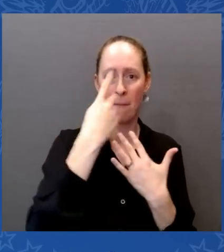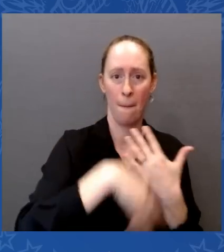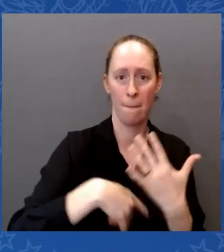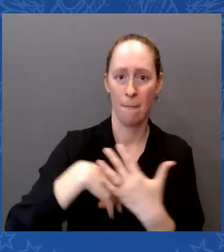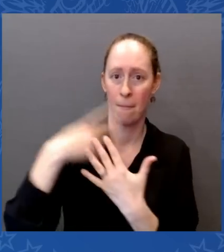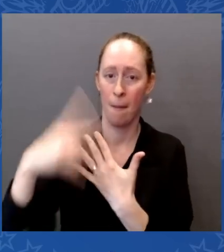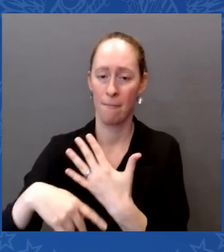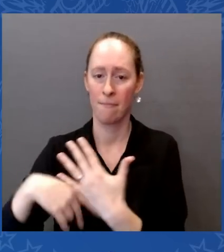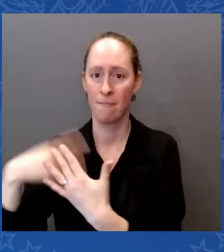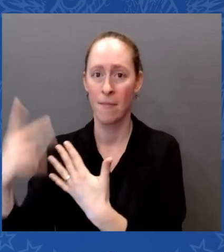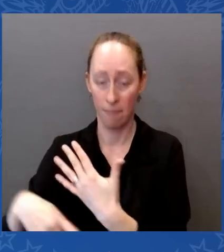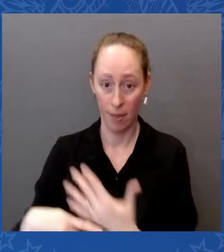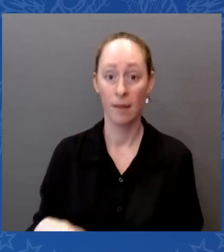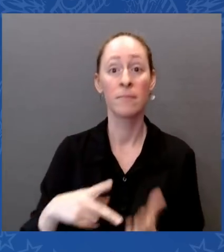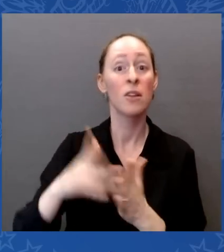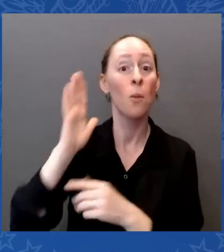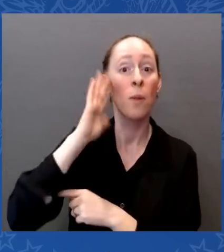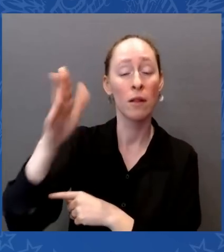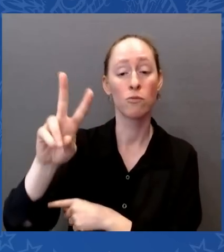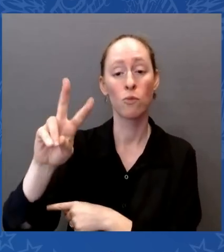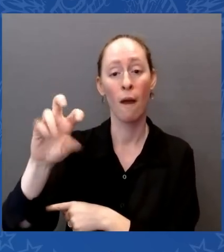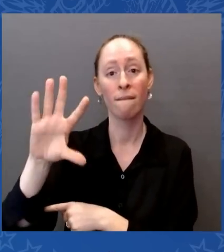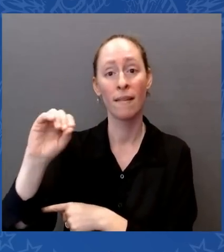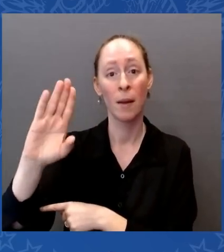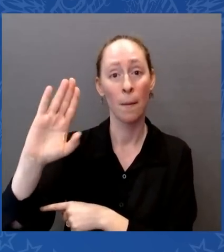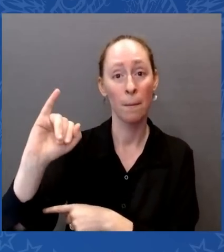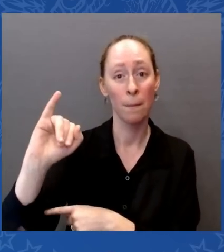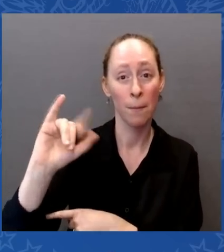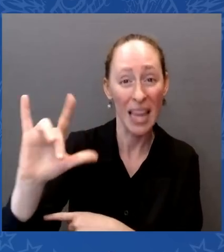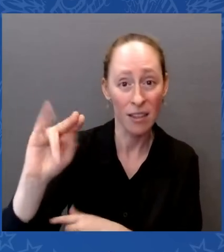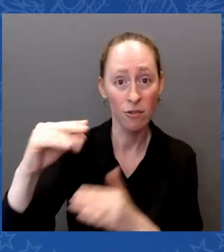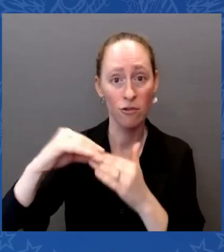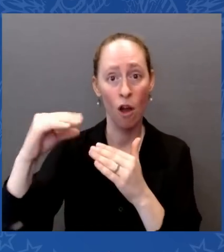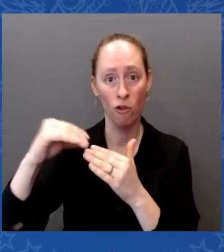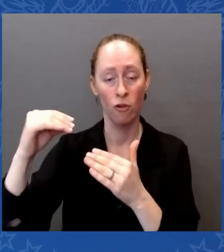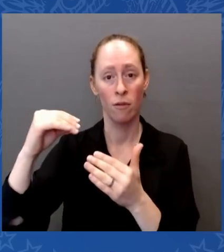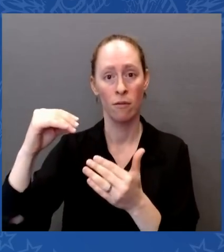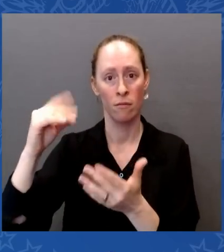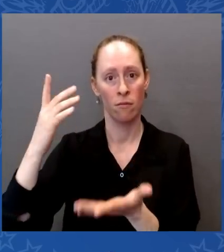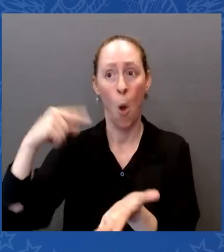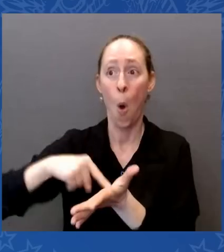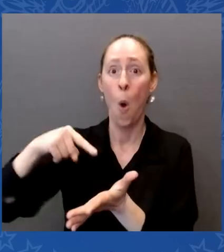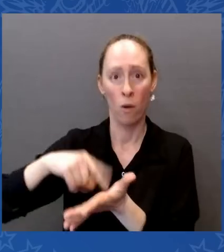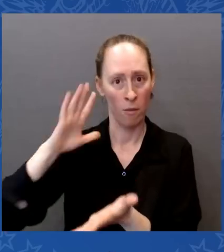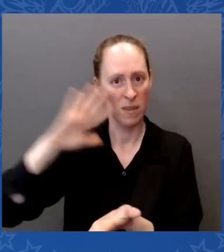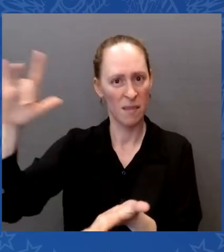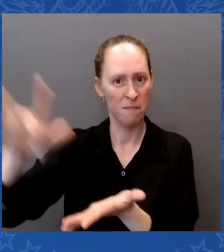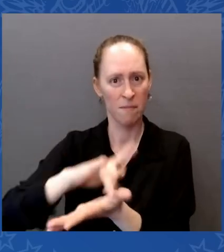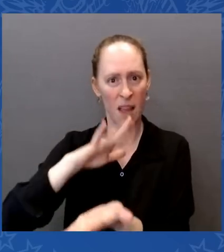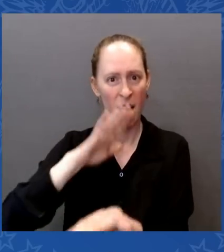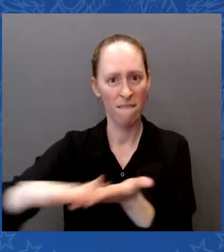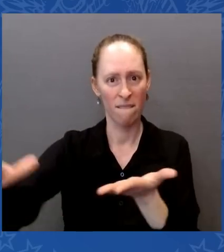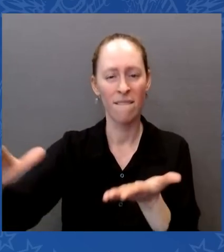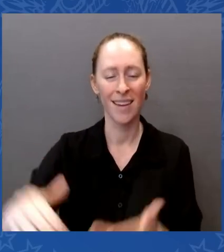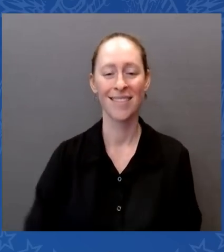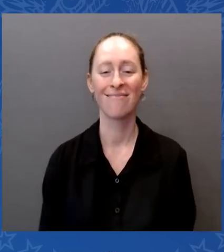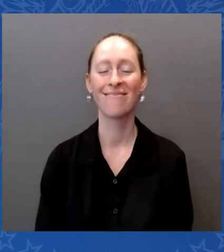economic recovery to a steady and stable growth while reducing the deficit, building an economy where everyone does well,